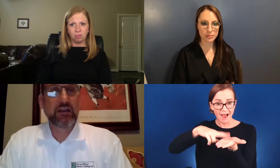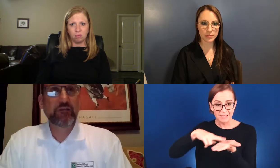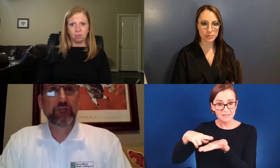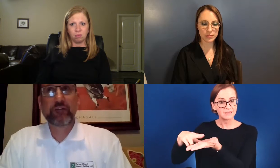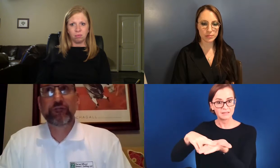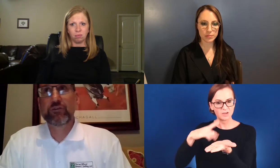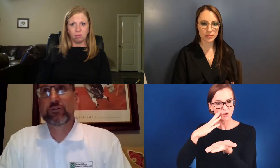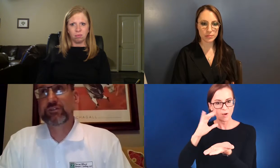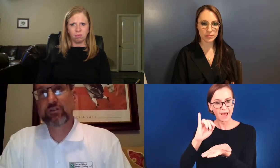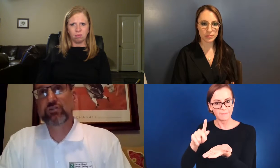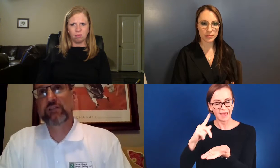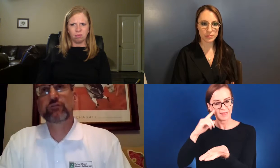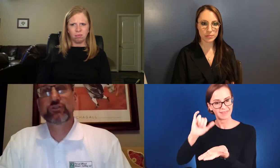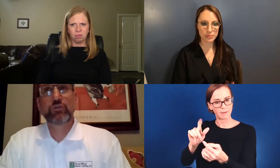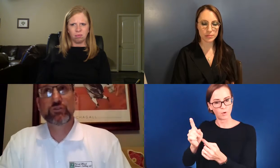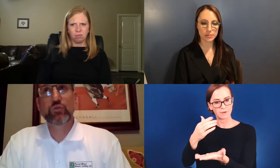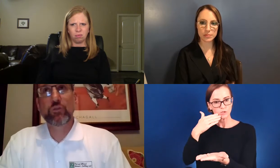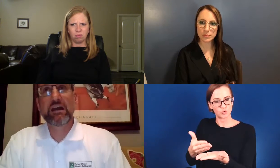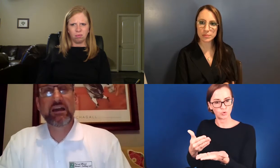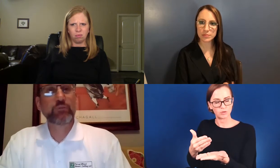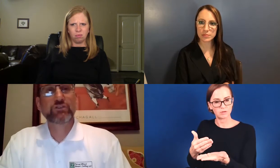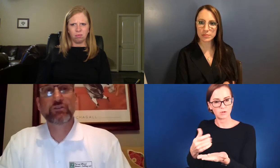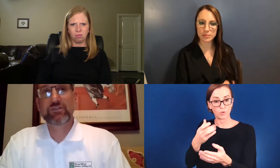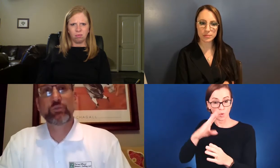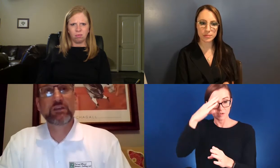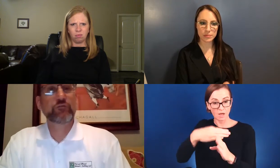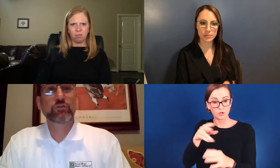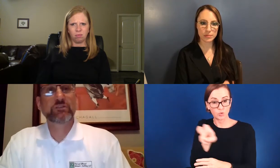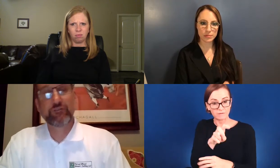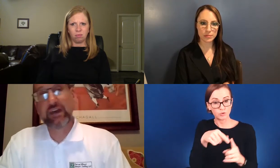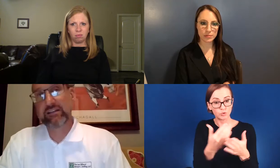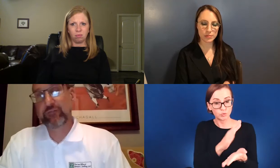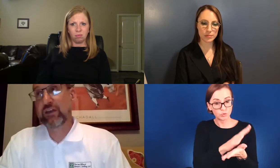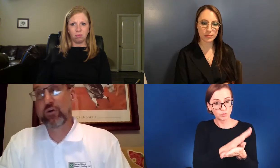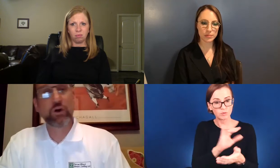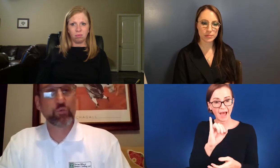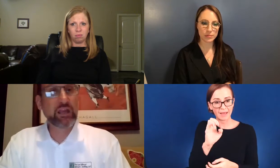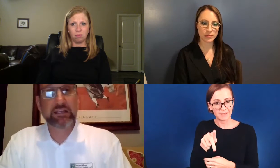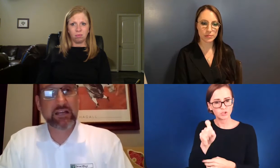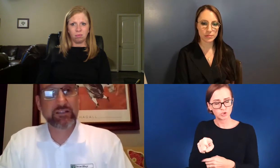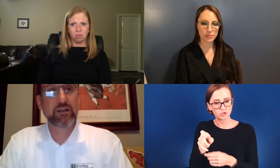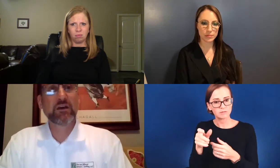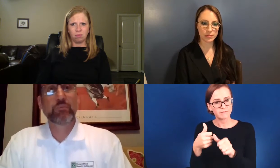And if your son transfers to a new school, that IEP should still be enforced in effect, and if they don't want to recognize it